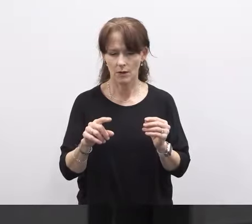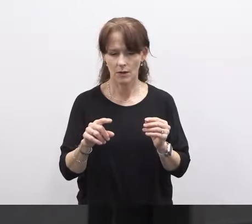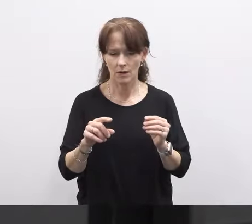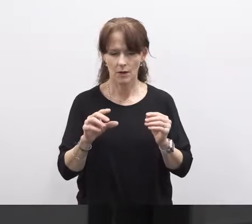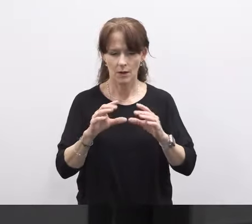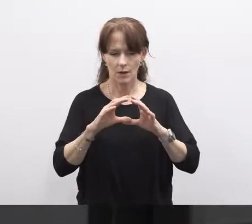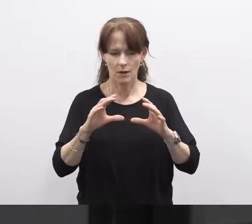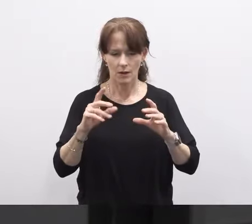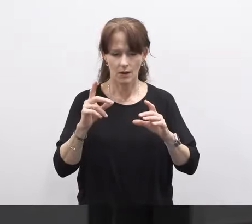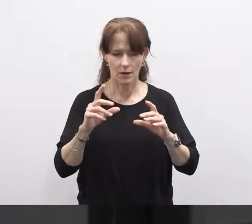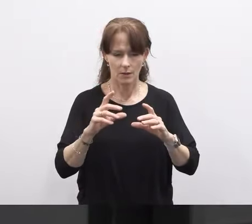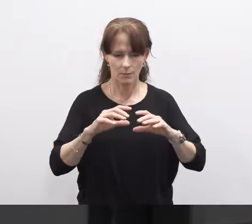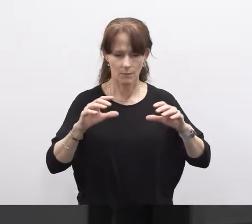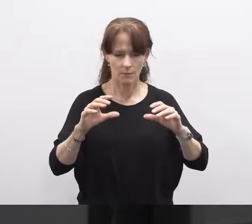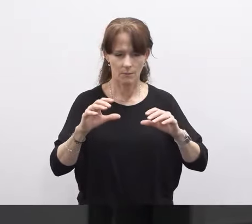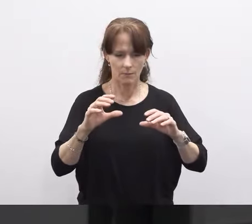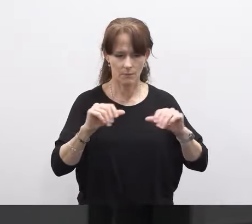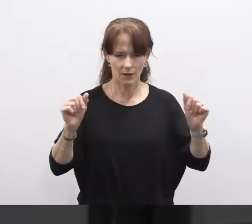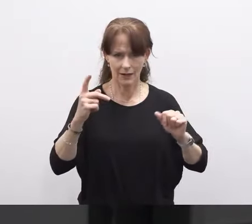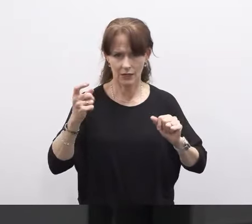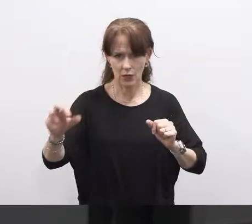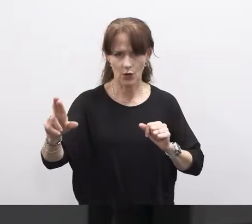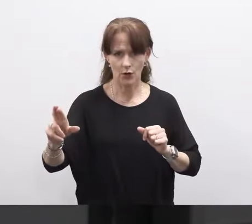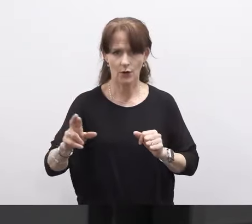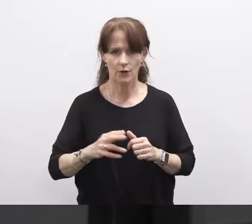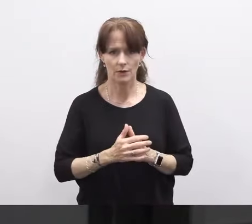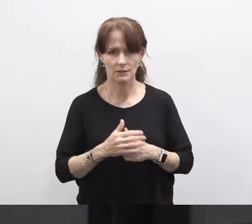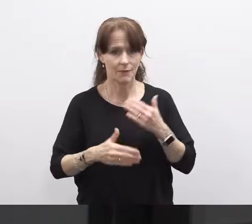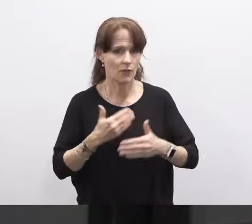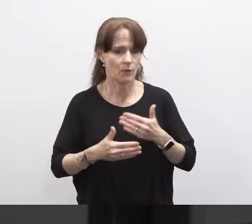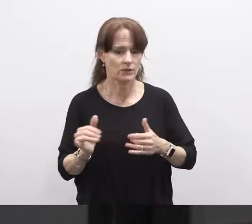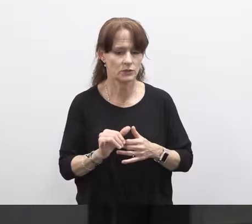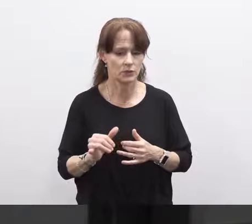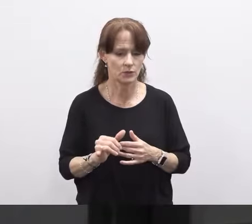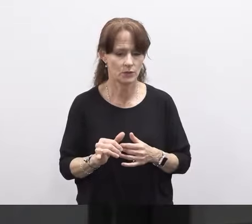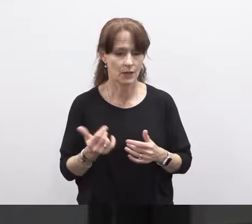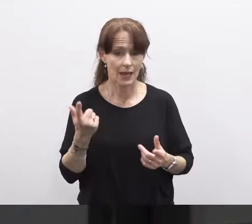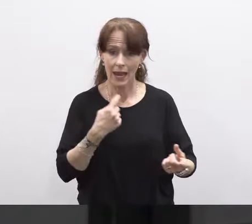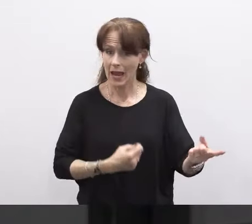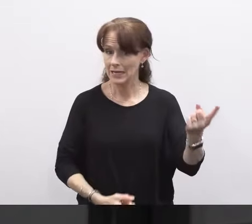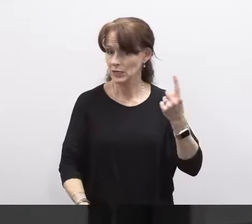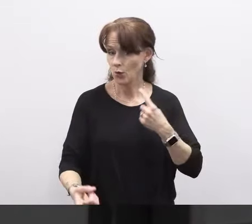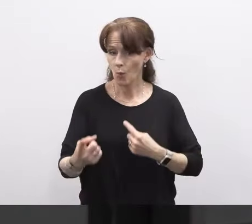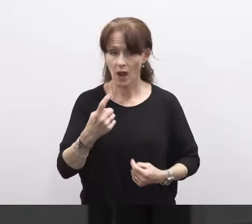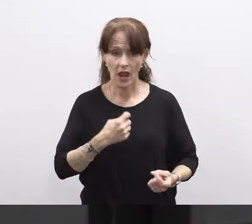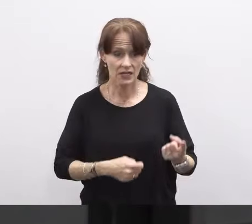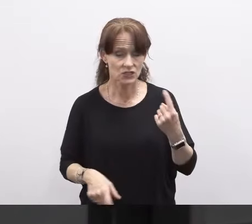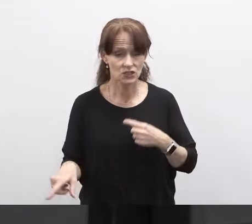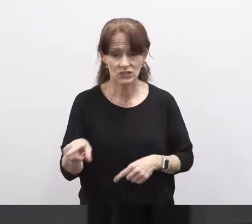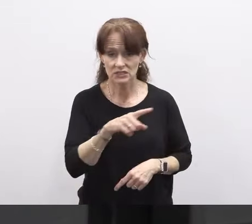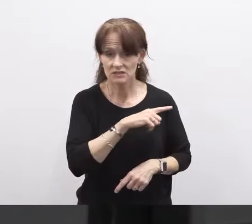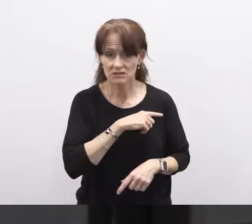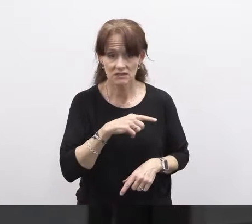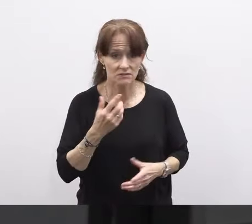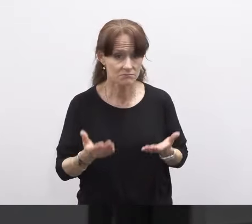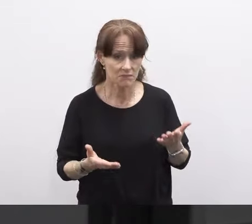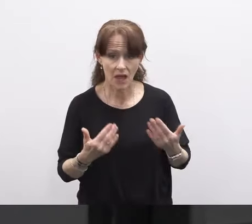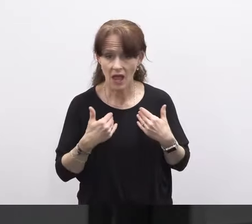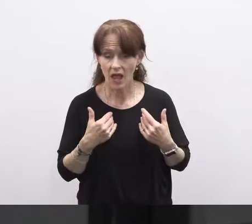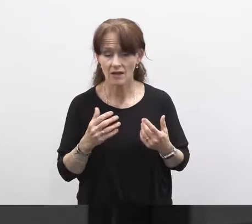And so she was part of the process as well. So with that, I'll take any questions that anybody might have about the audit process